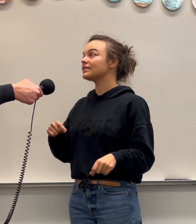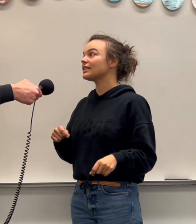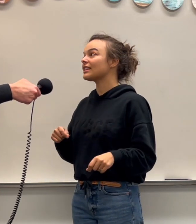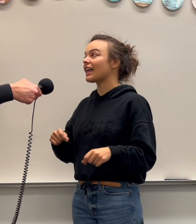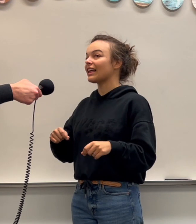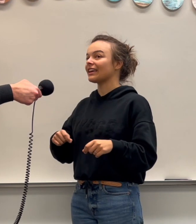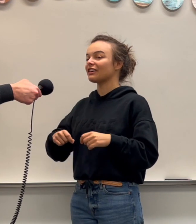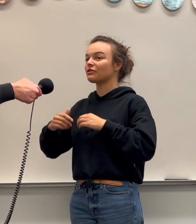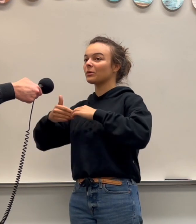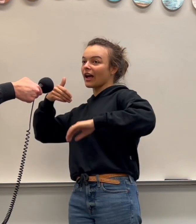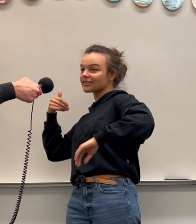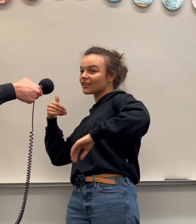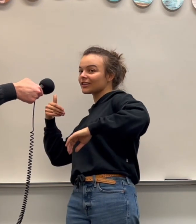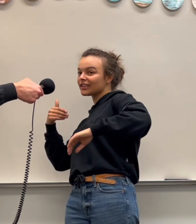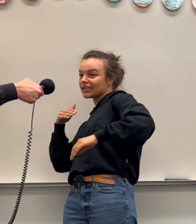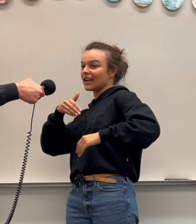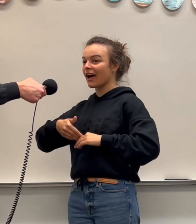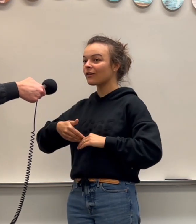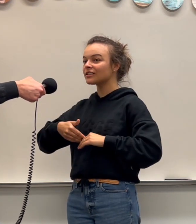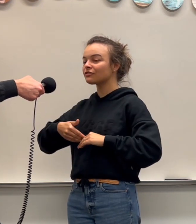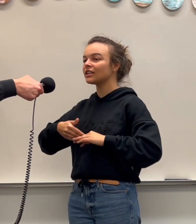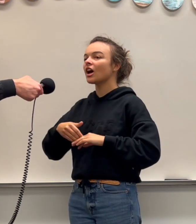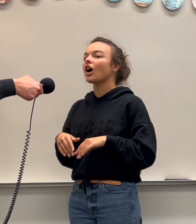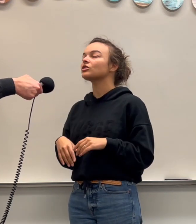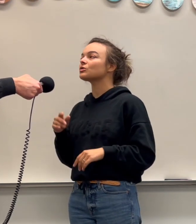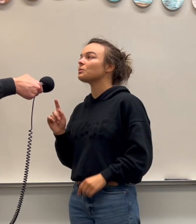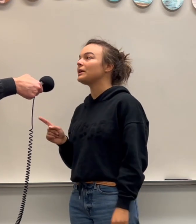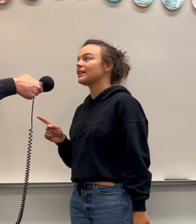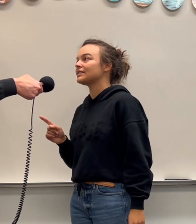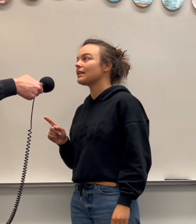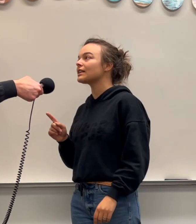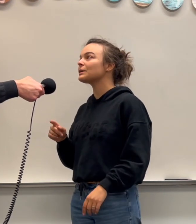recently that like from when I started learning to now are different our social medias and that's